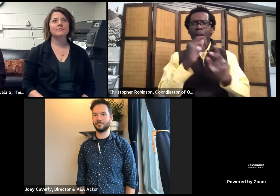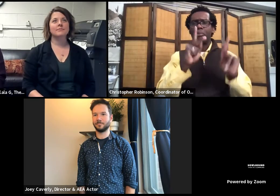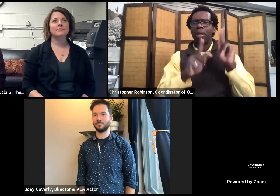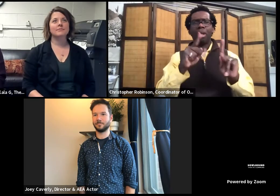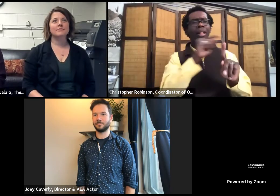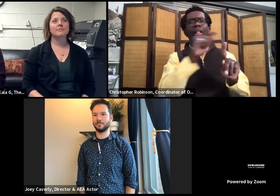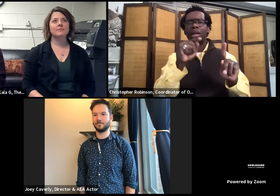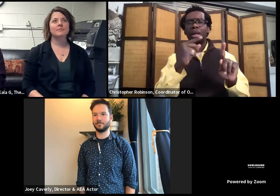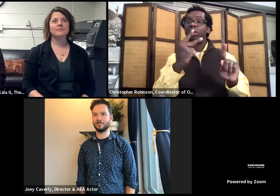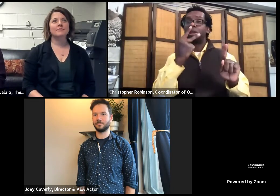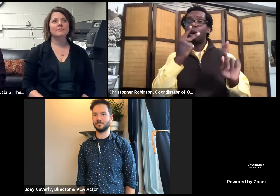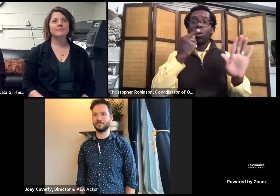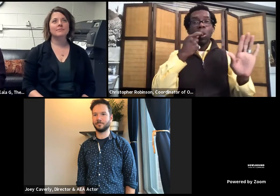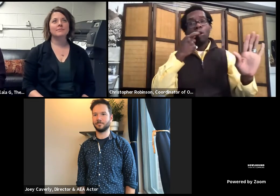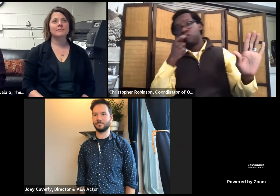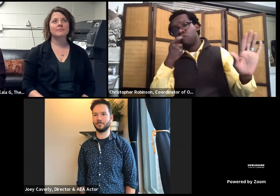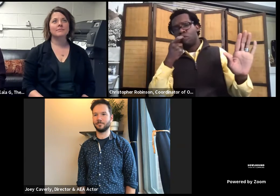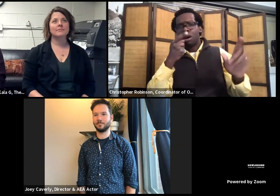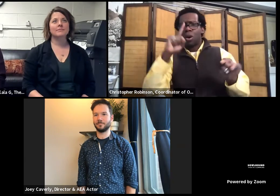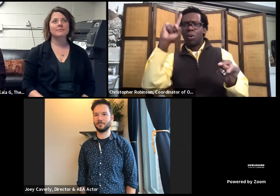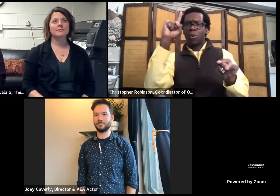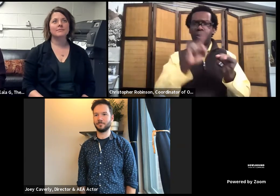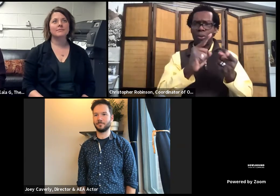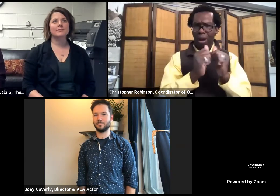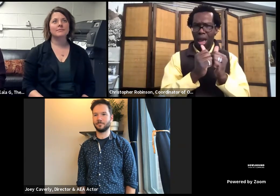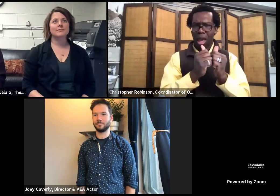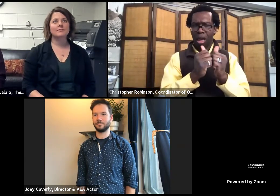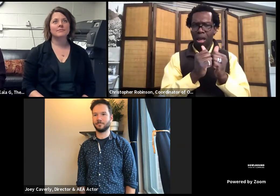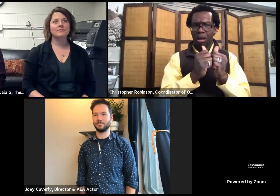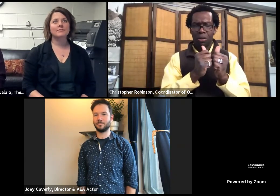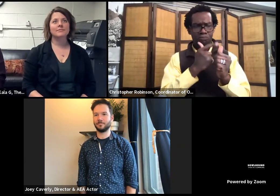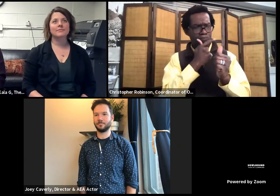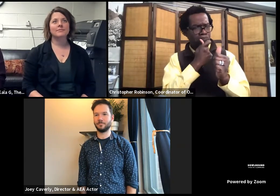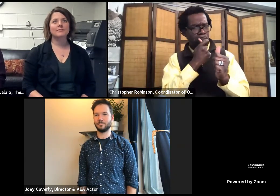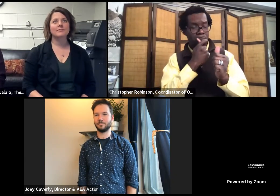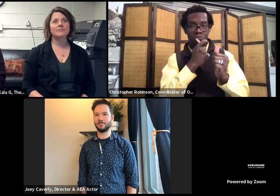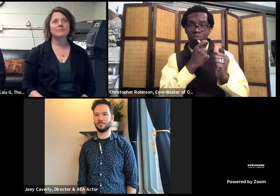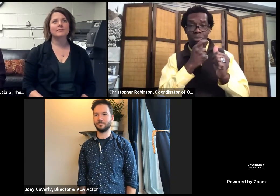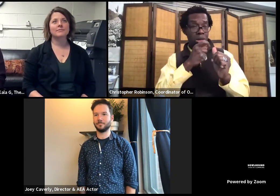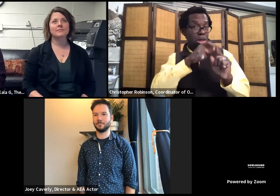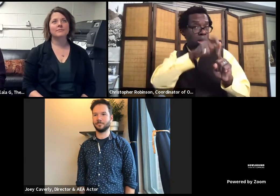was looking for a way to help people to break their addiction with cigarettes